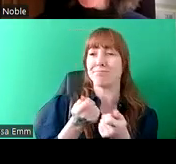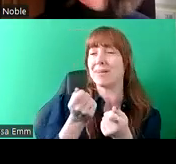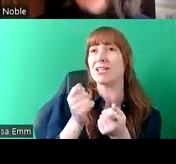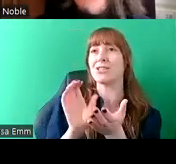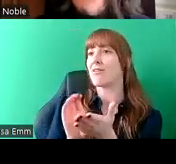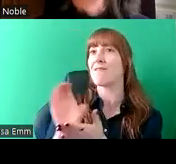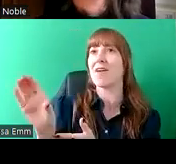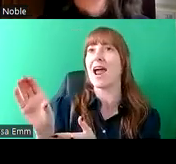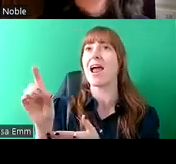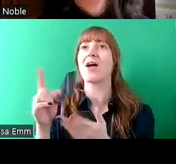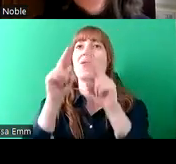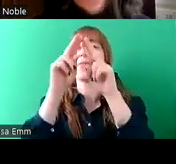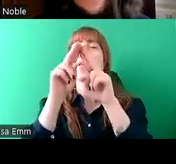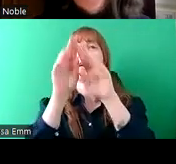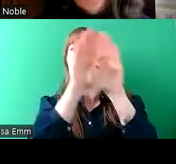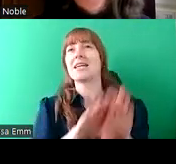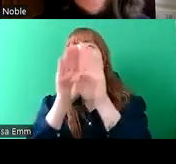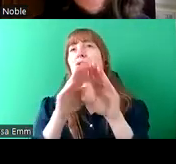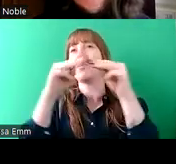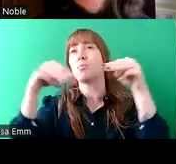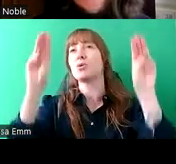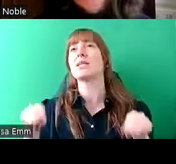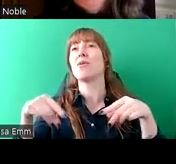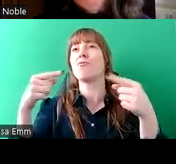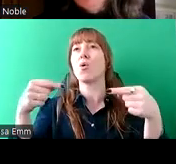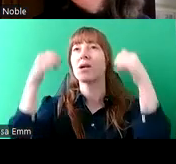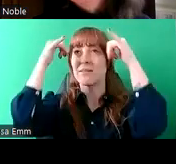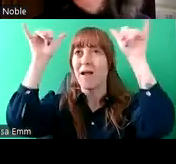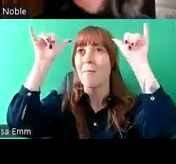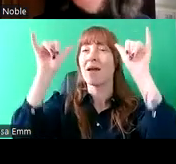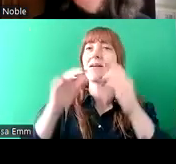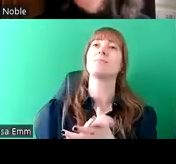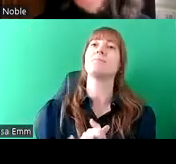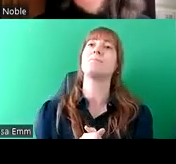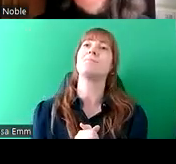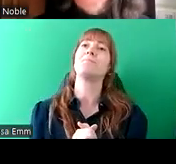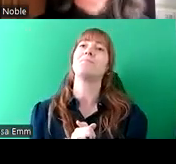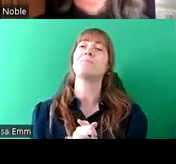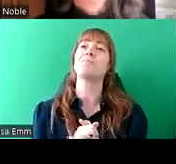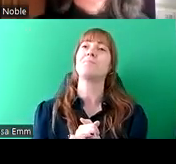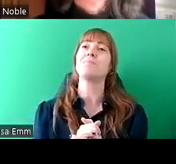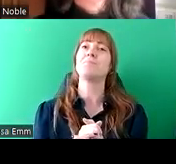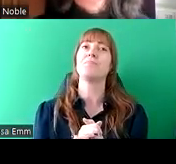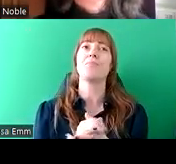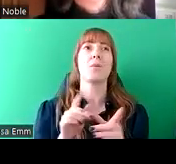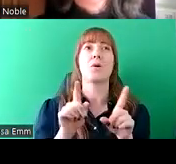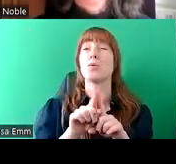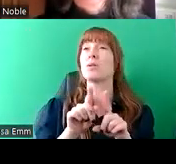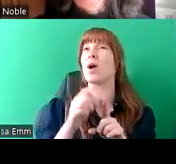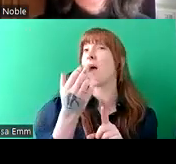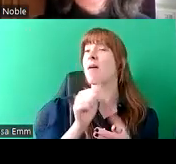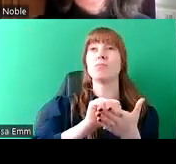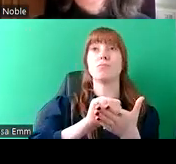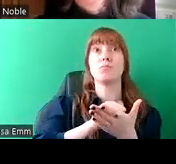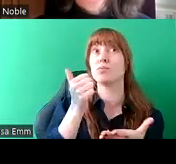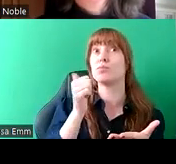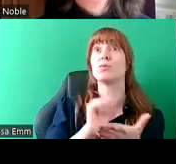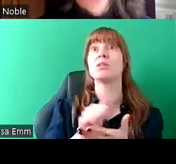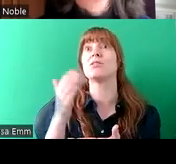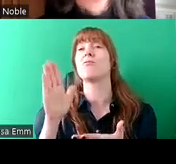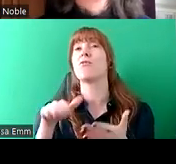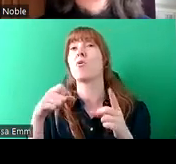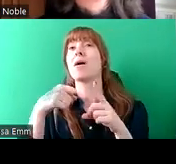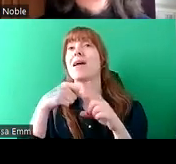a small part of our collections. Alongside that, we have got prints by Kira Phillips,